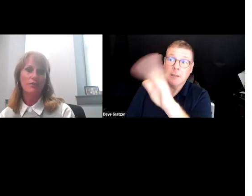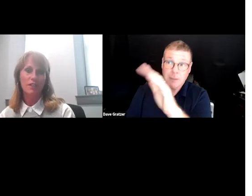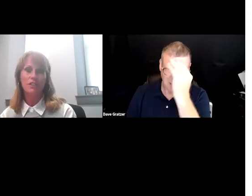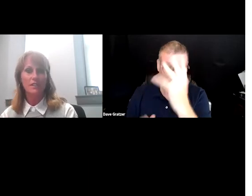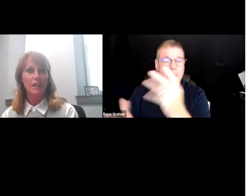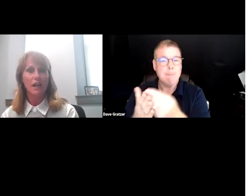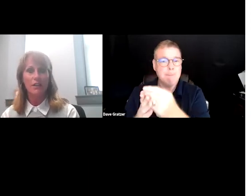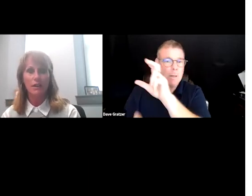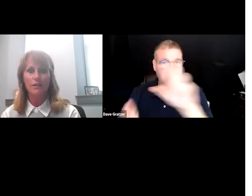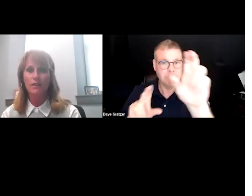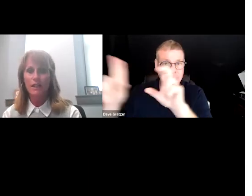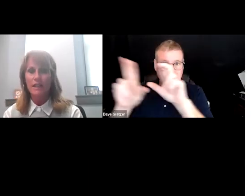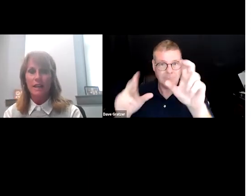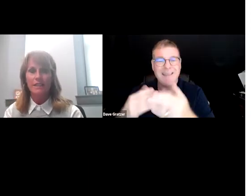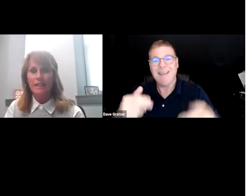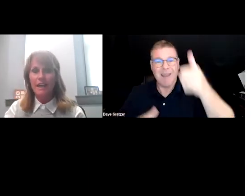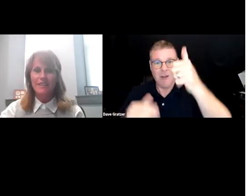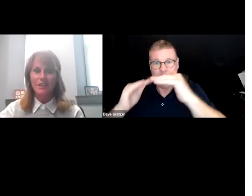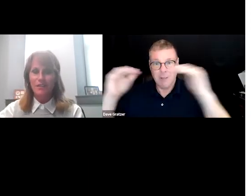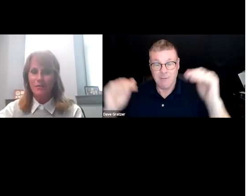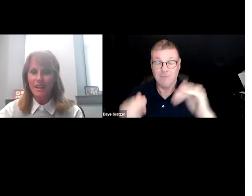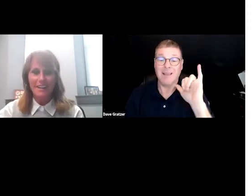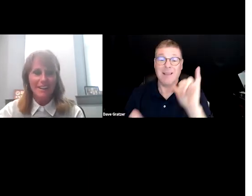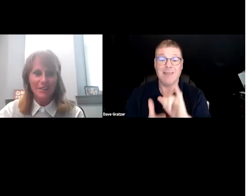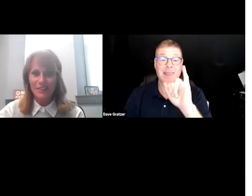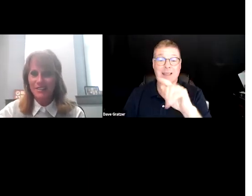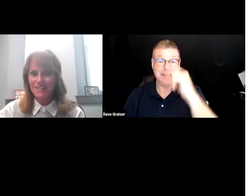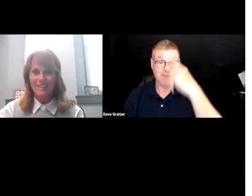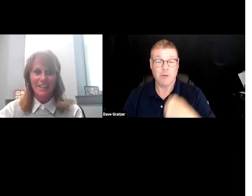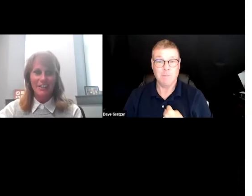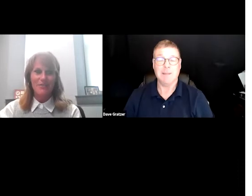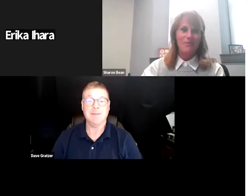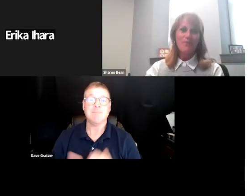of resources at a higher level. And that is it for me. Thank you.